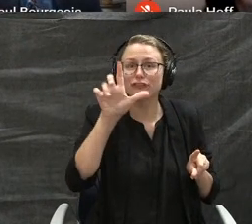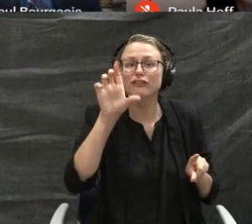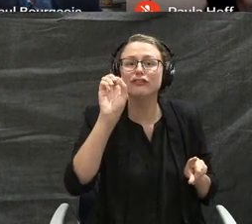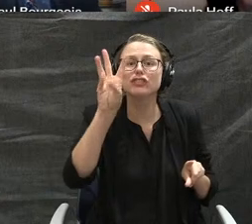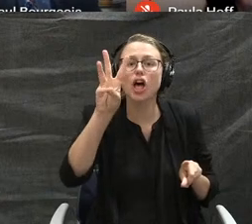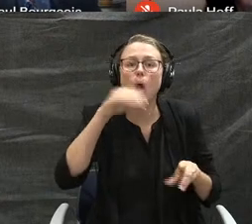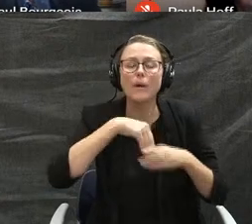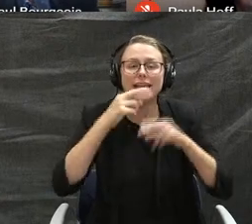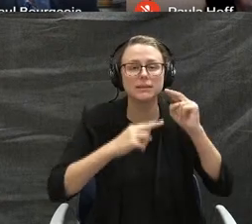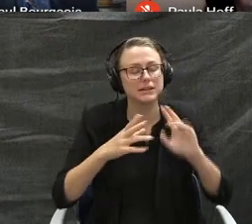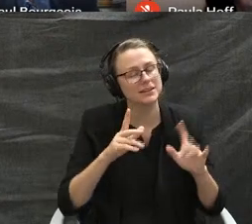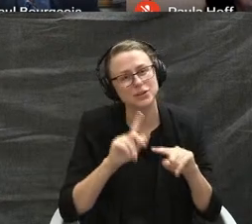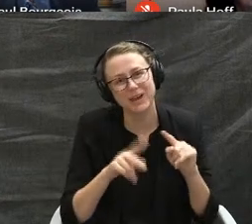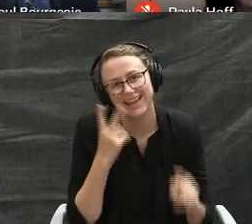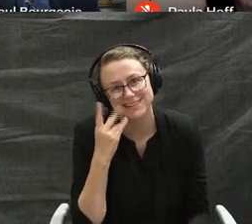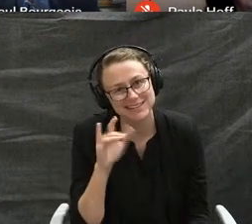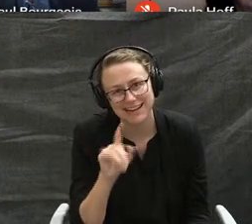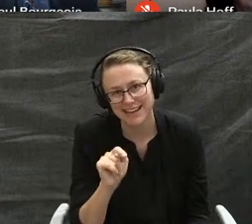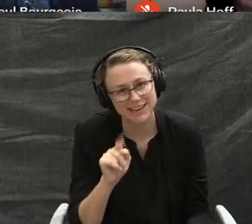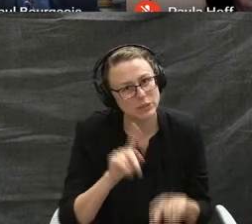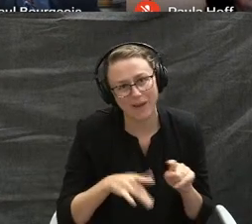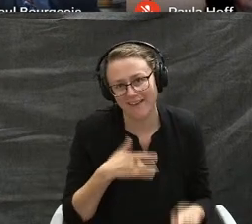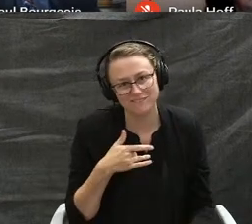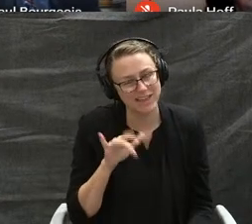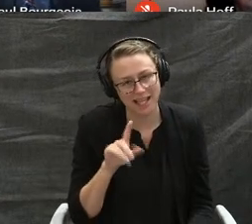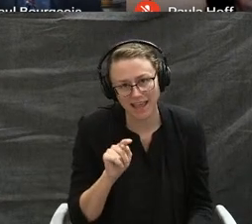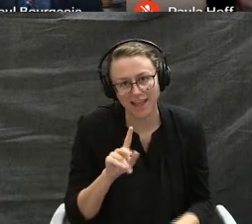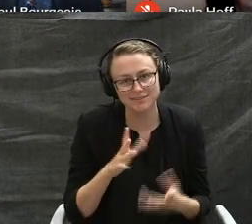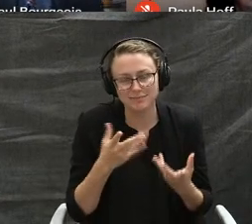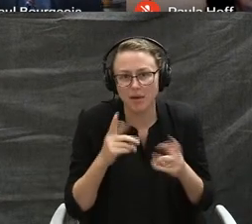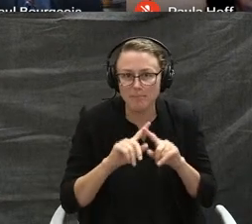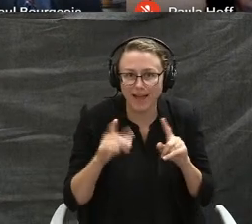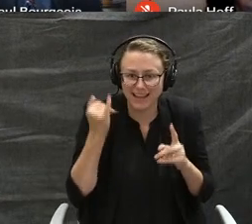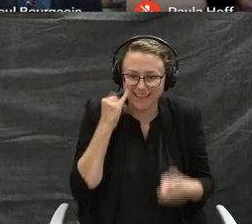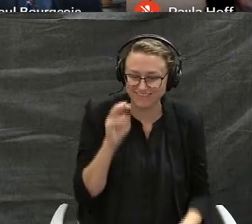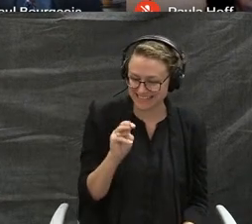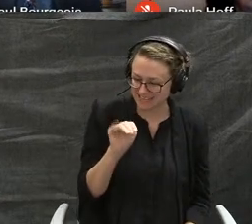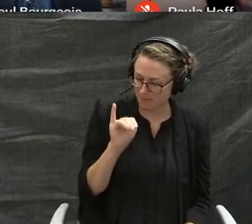necessarily be able to feel it, but if it's microscopic, that's all you need is just.